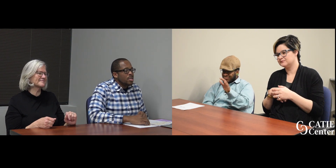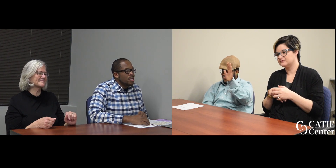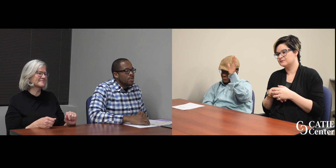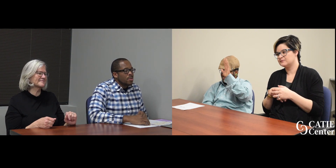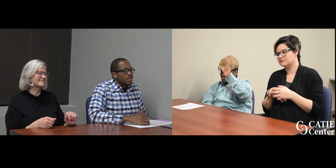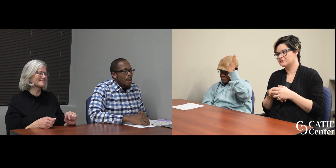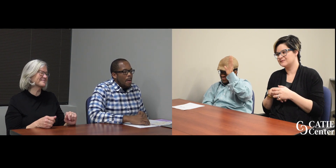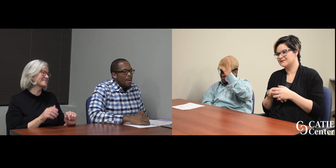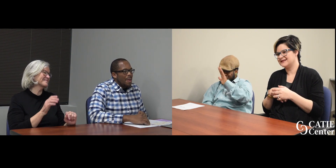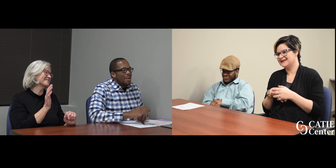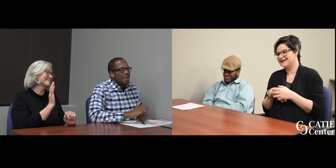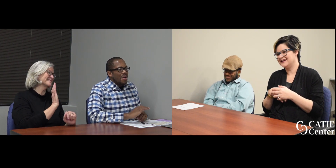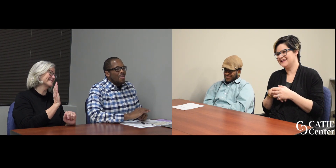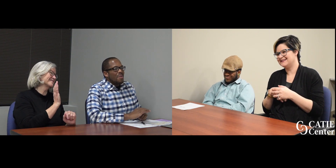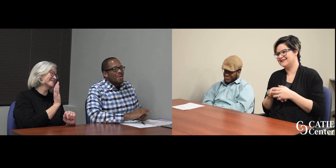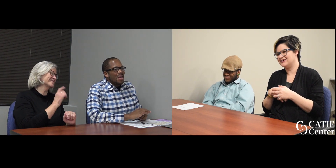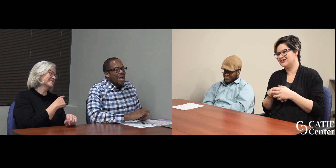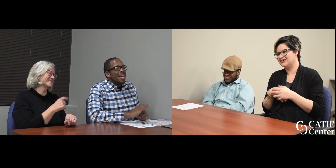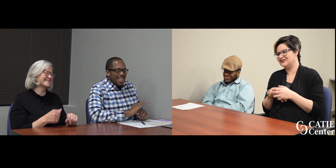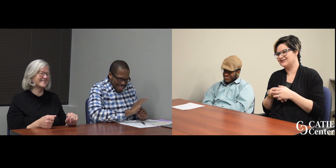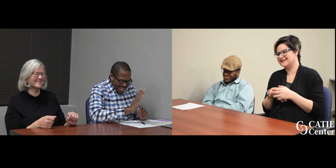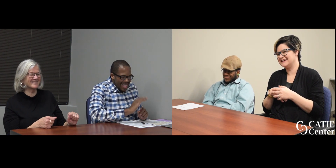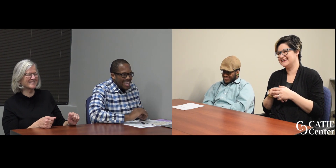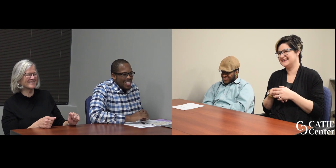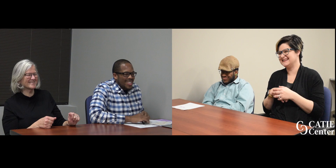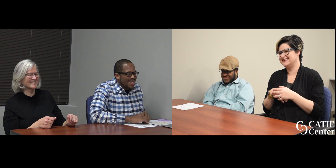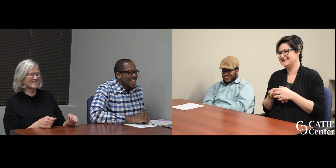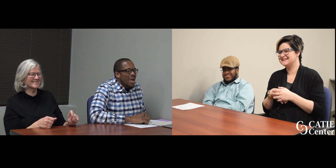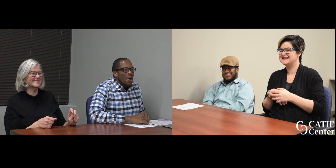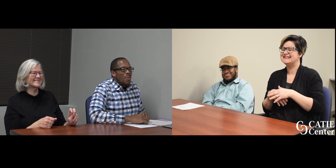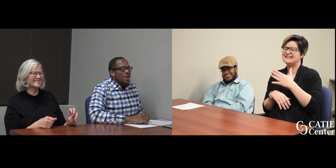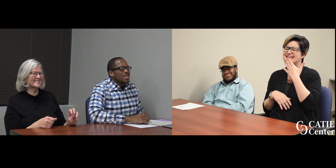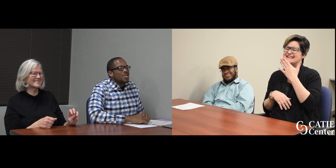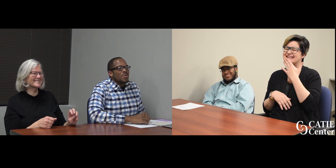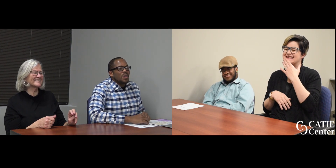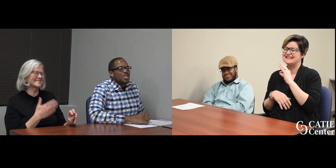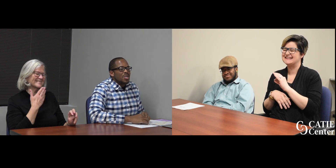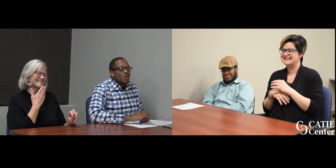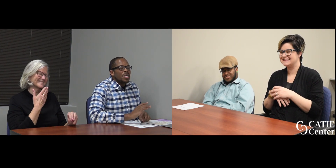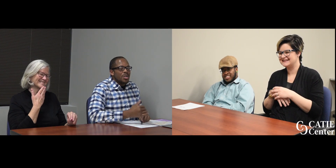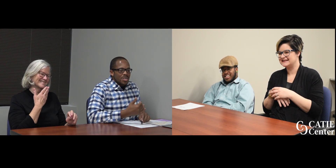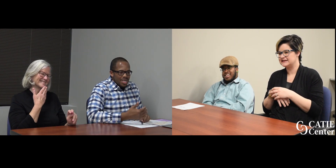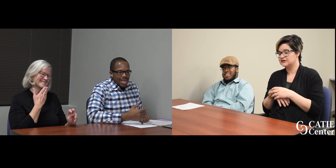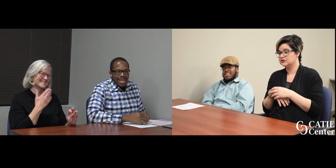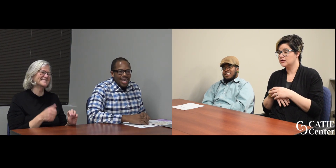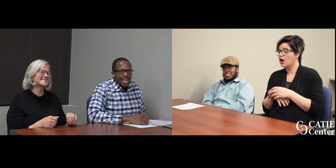What is the, Hello. Thank you. What is the reason you are here today?